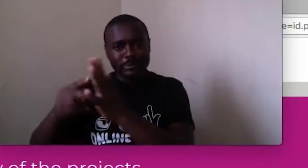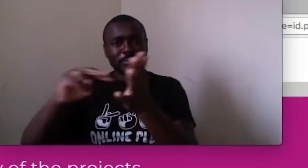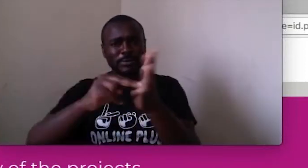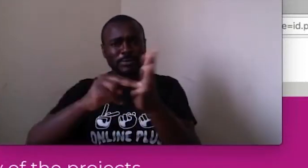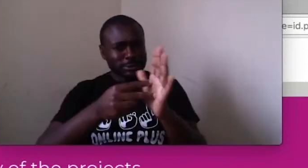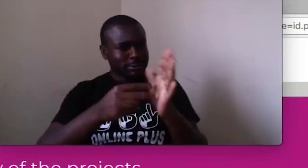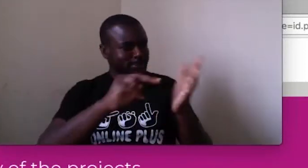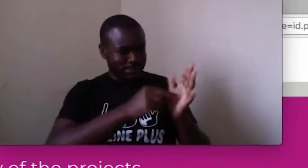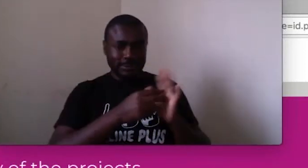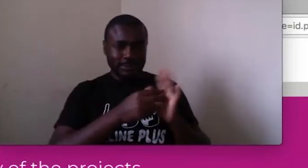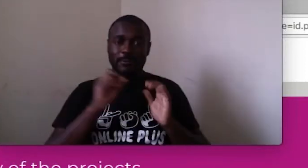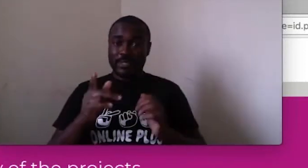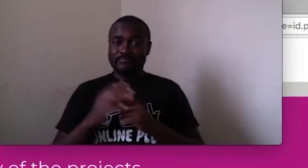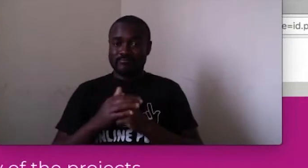then you have to come up with a project